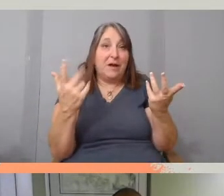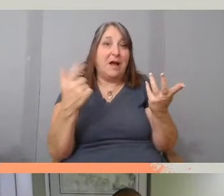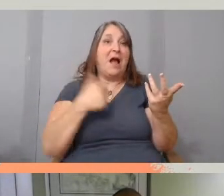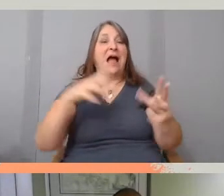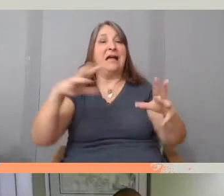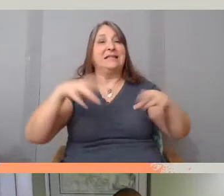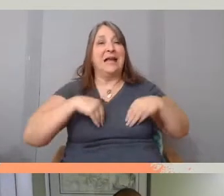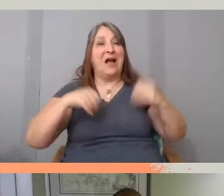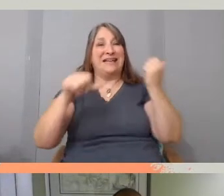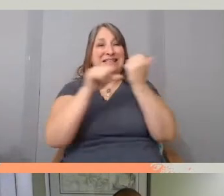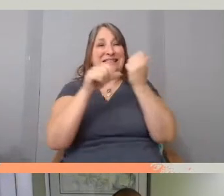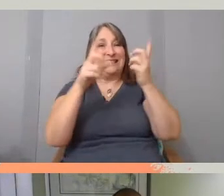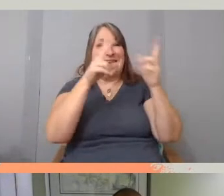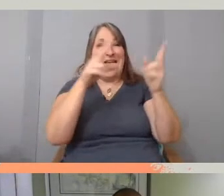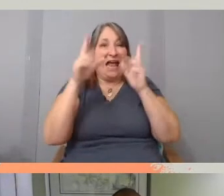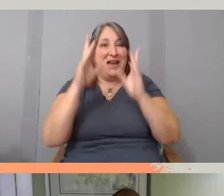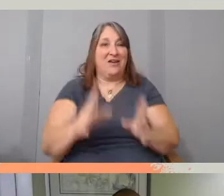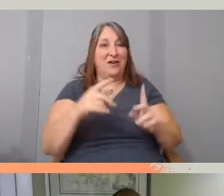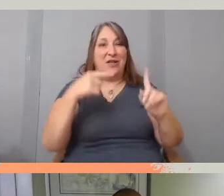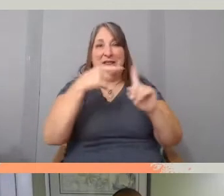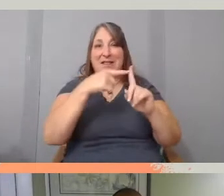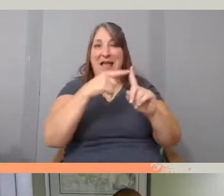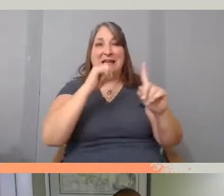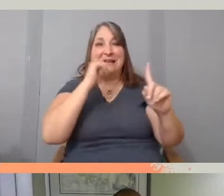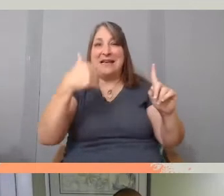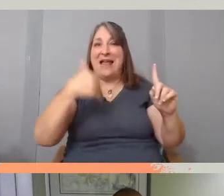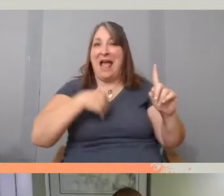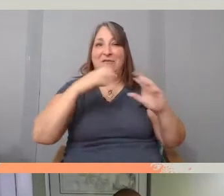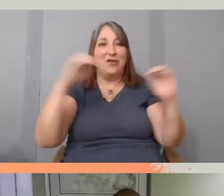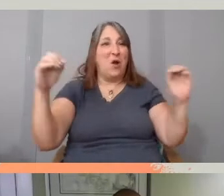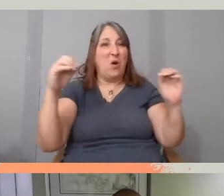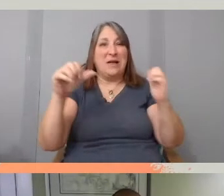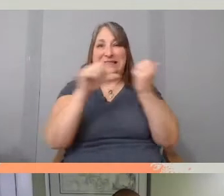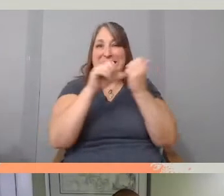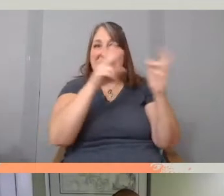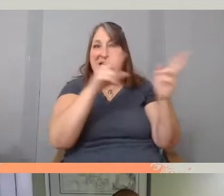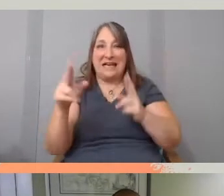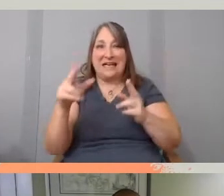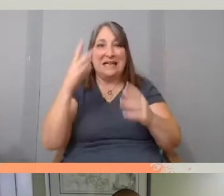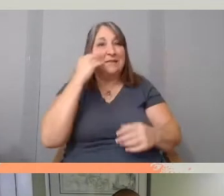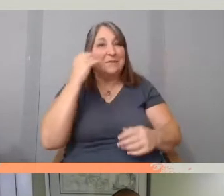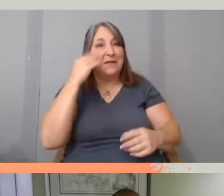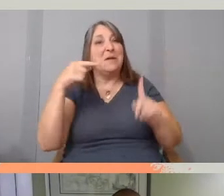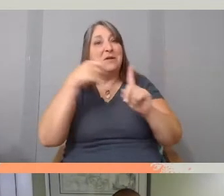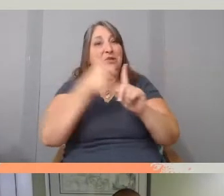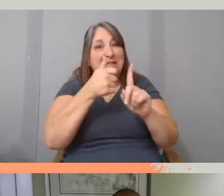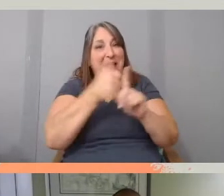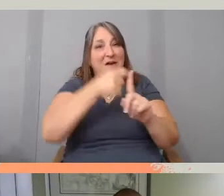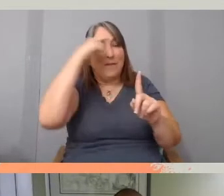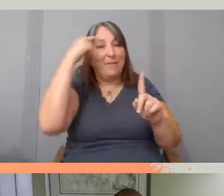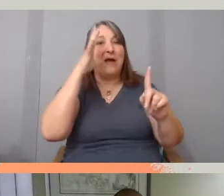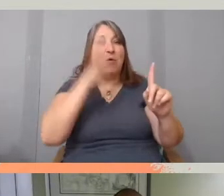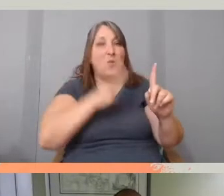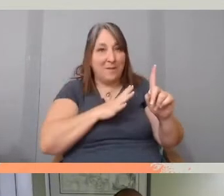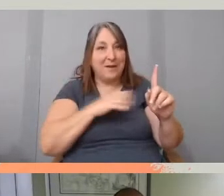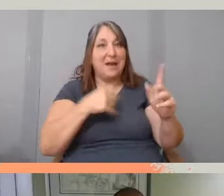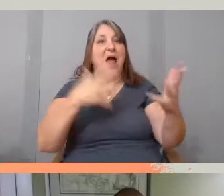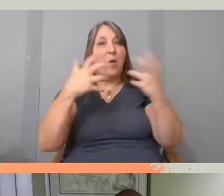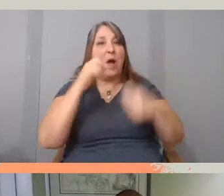who didn't have any assistant editing experience but she's a Black woman, and I wanna work with more Black and Brown women with me.